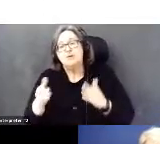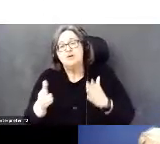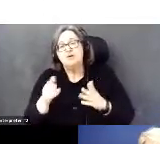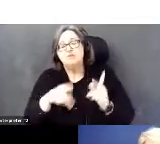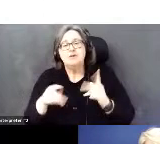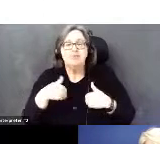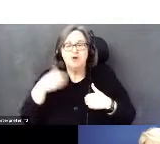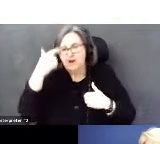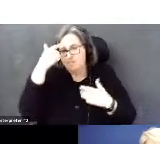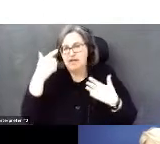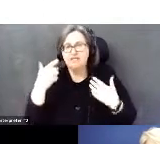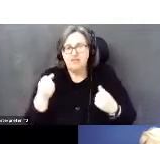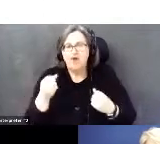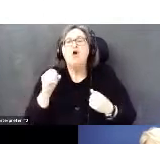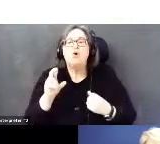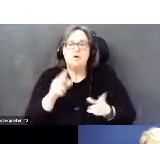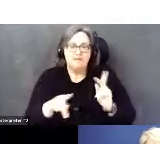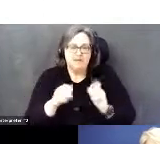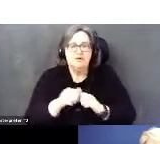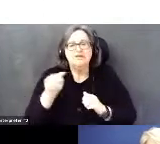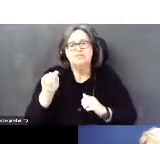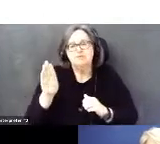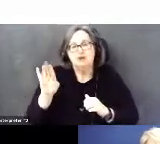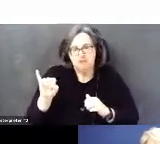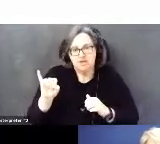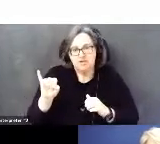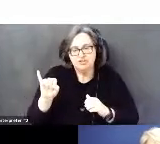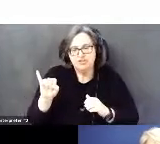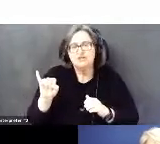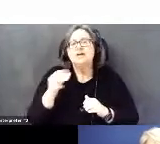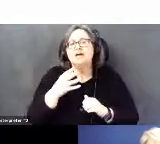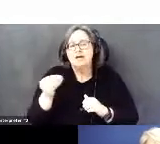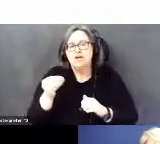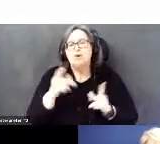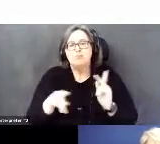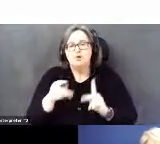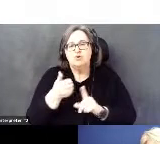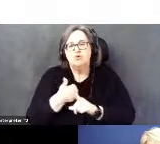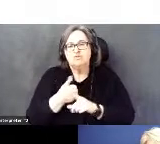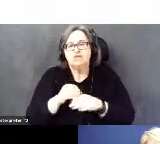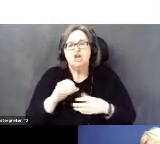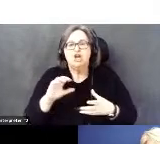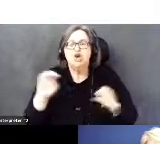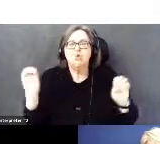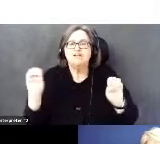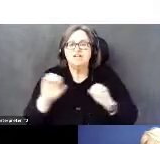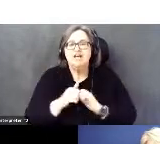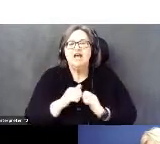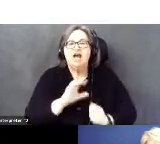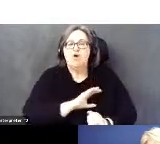health or people with traumatic brain injuries and people who are in crisis and how law enforcement should be educated about